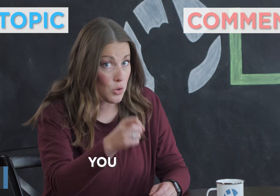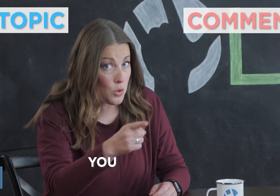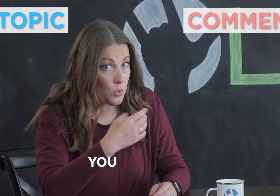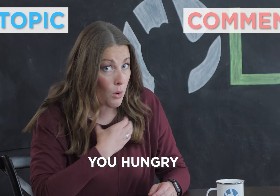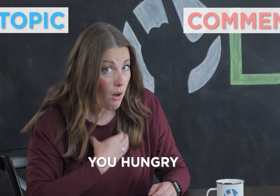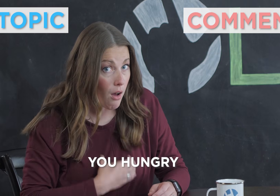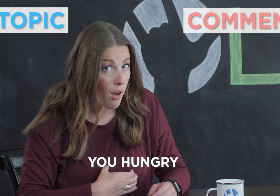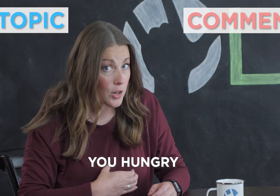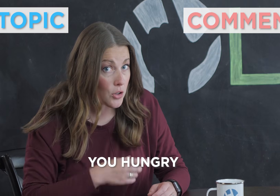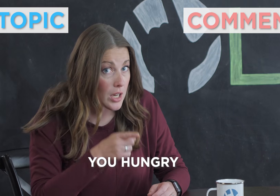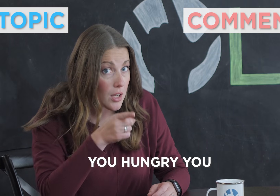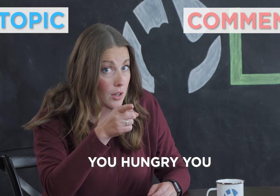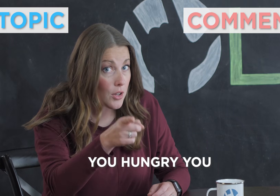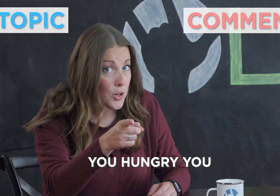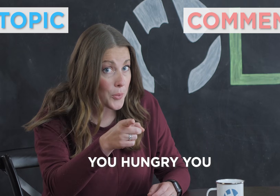'You hungry you?'